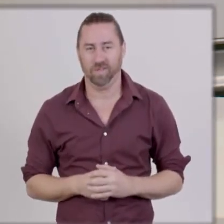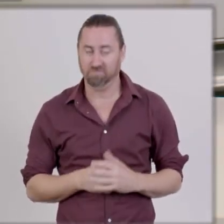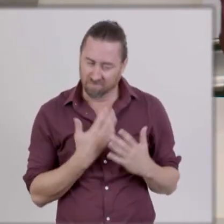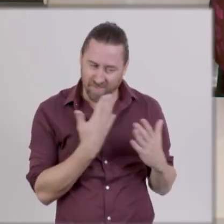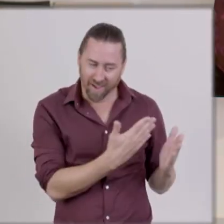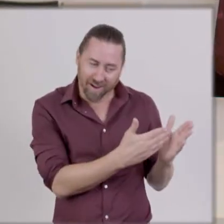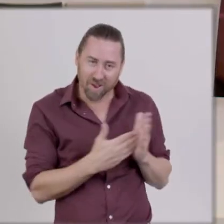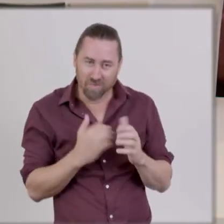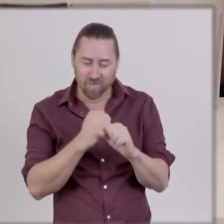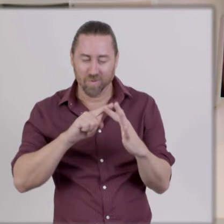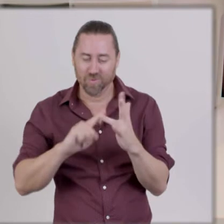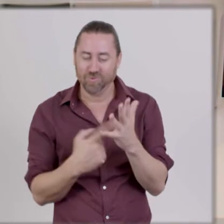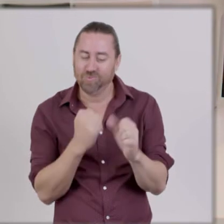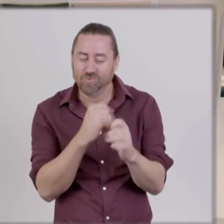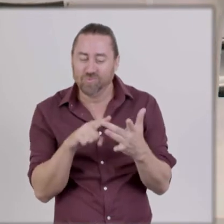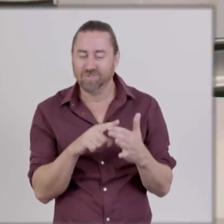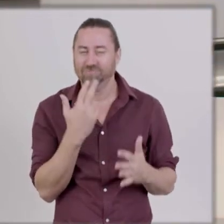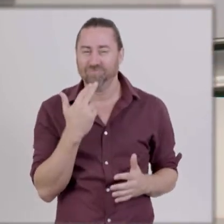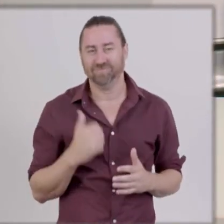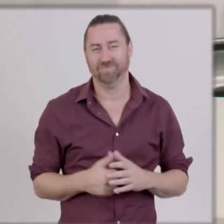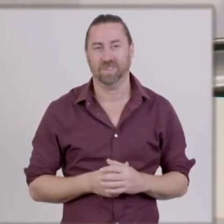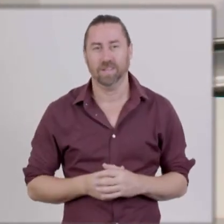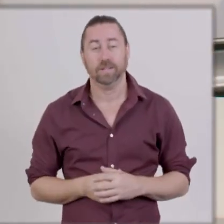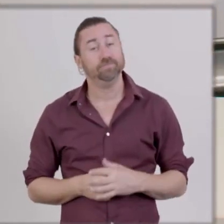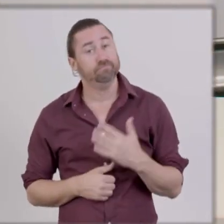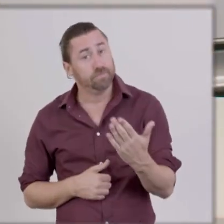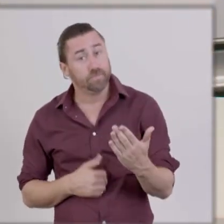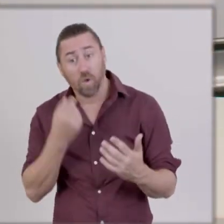We'll put her back there. However,